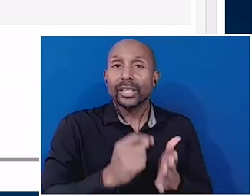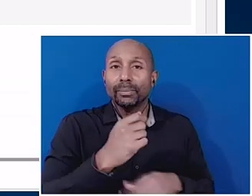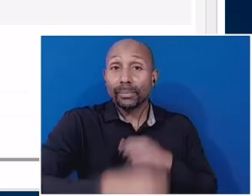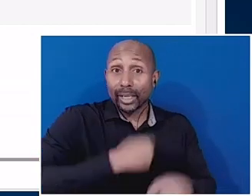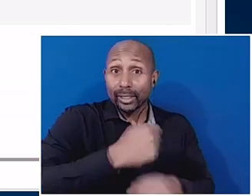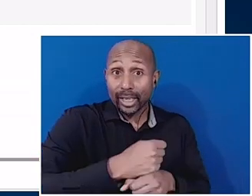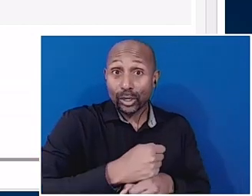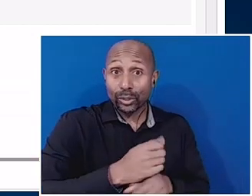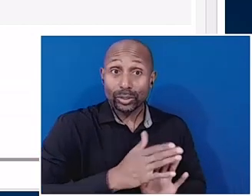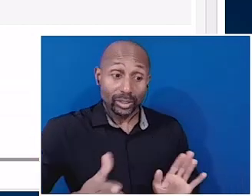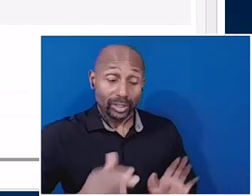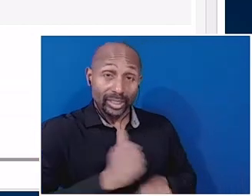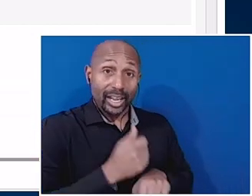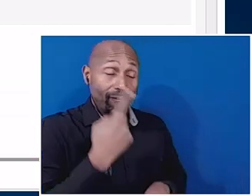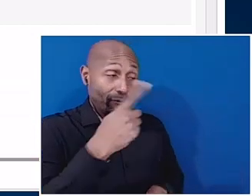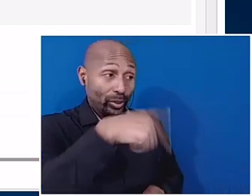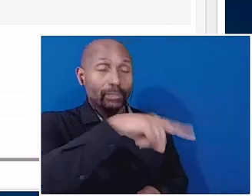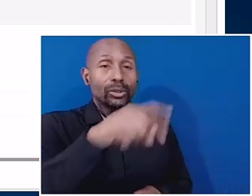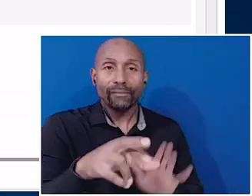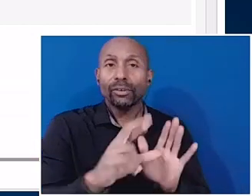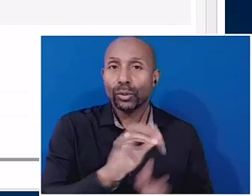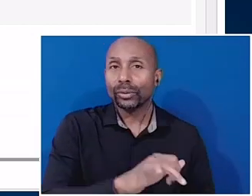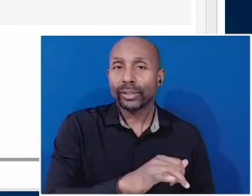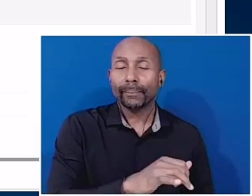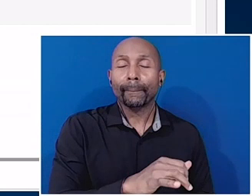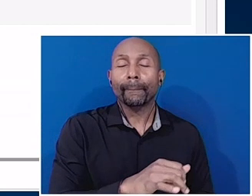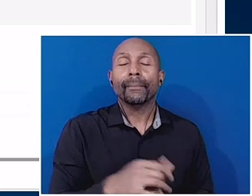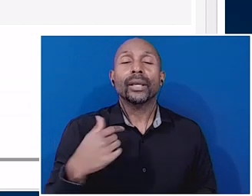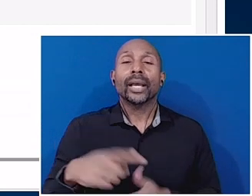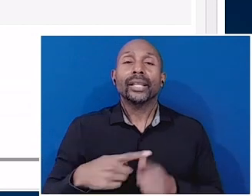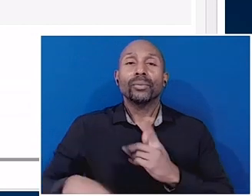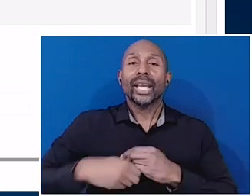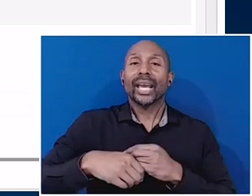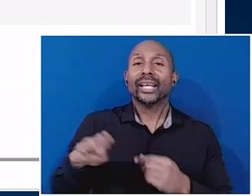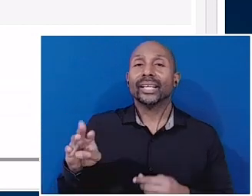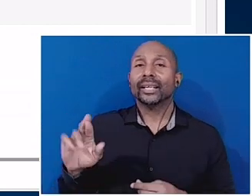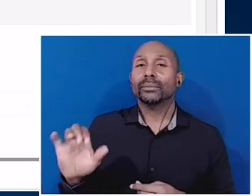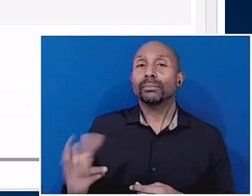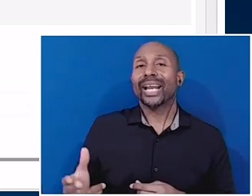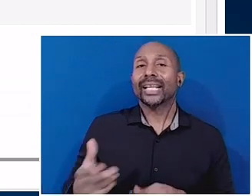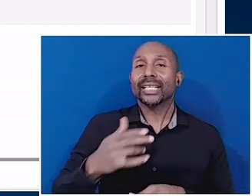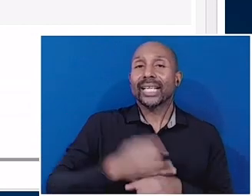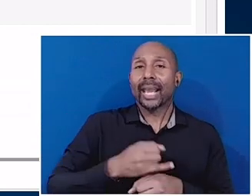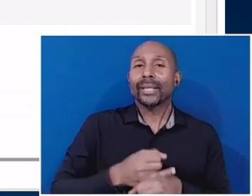And then we added branch campuses approved, also.